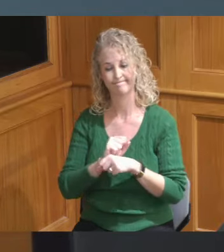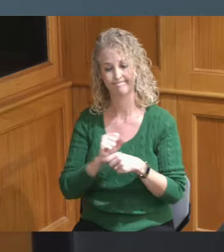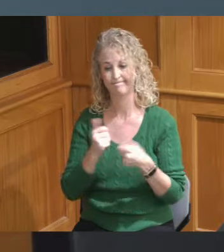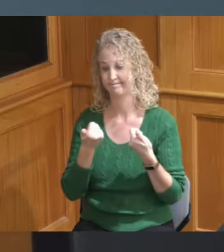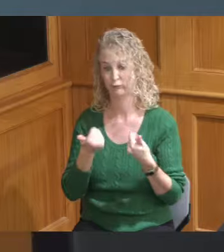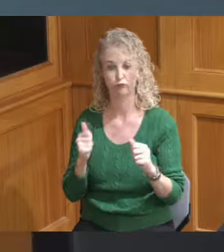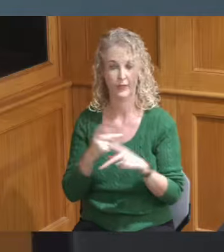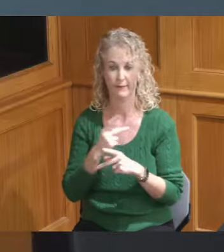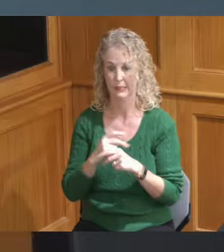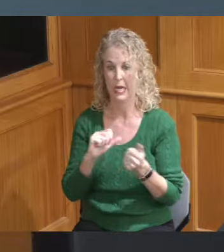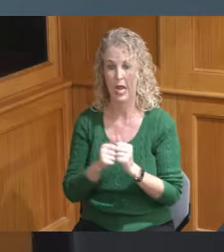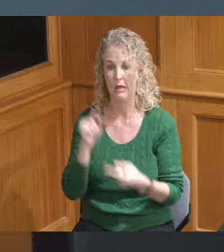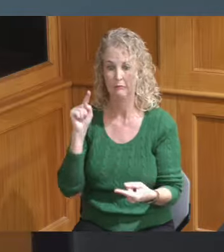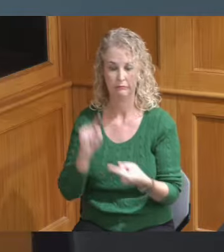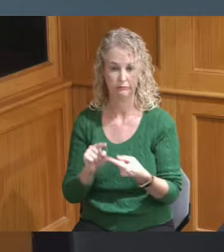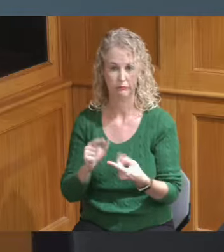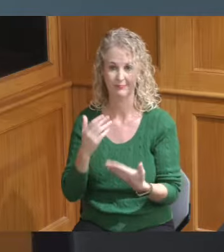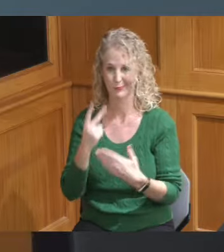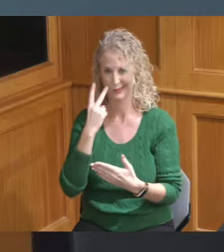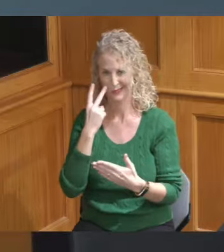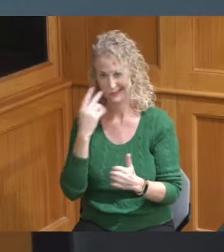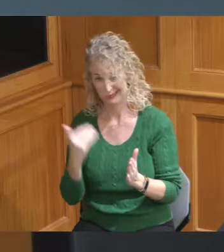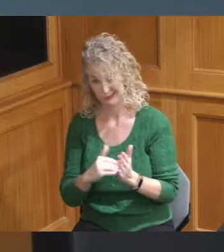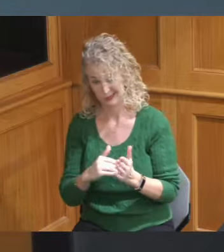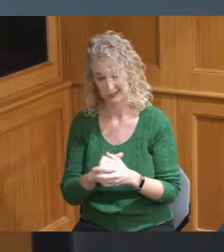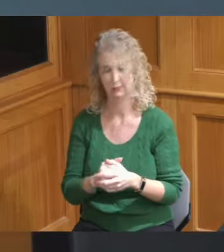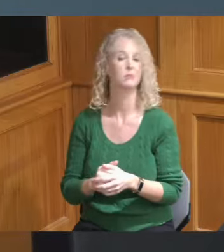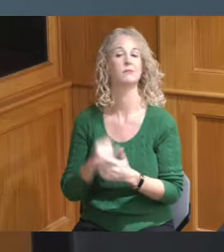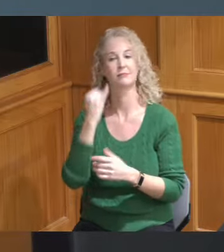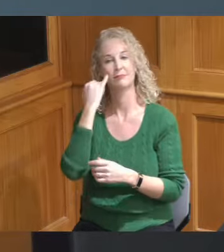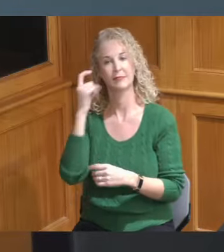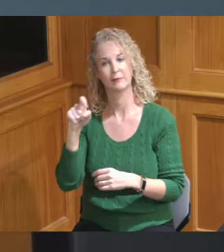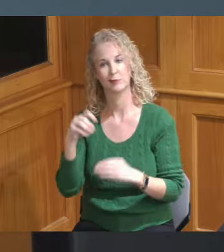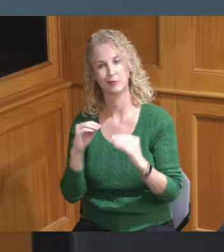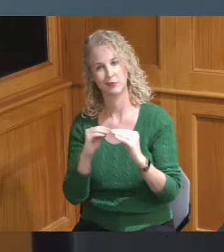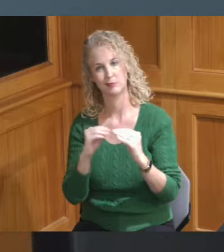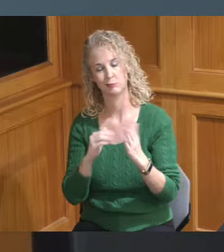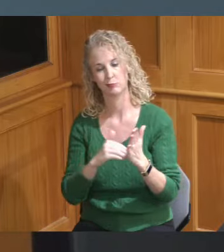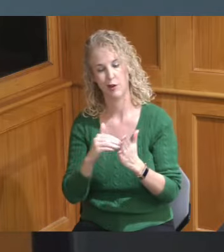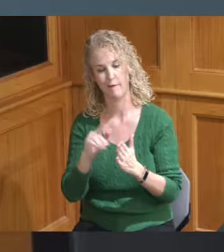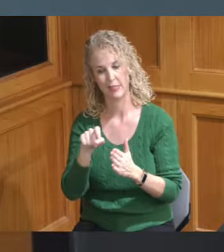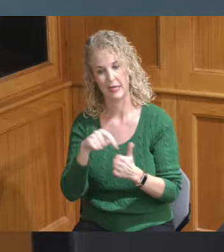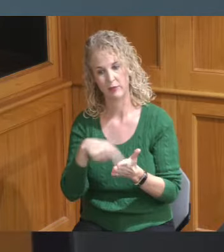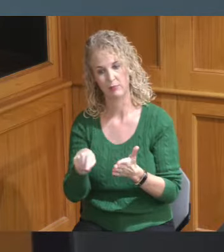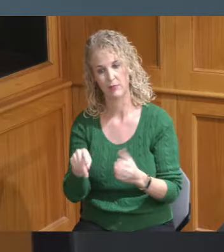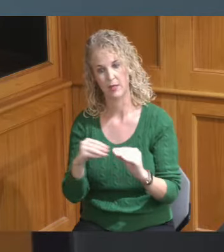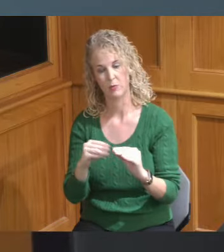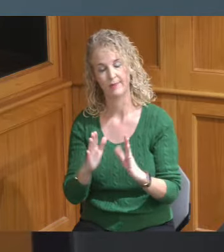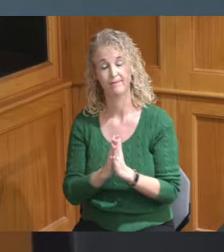to reduce. I know we'll probably see you again if you need more. We often times do. and then as